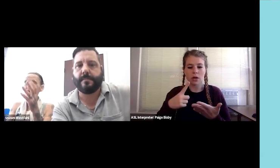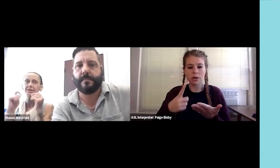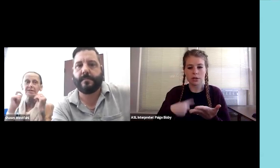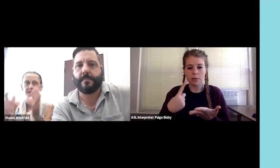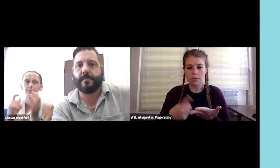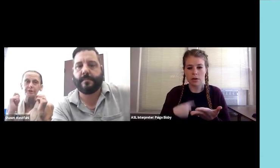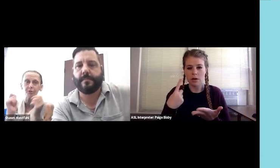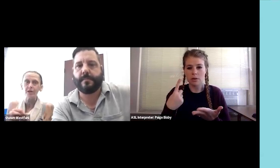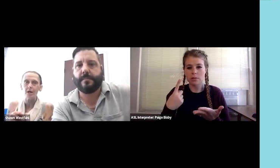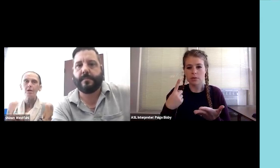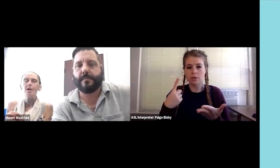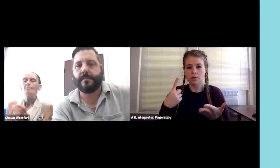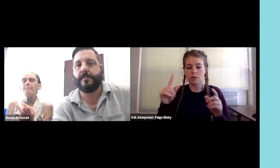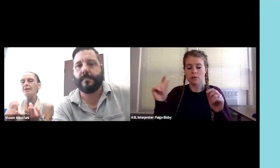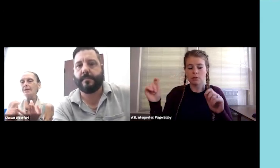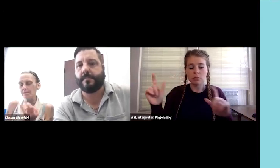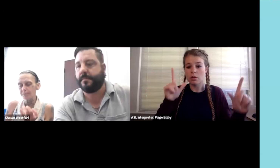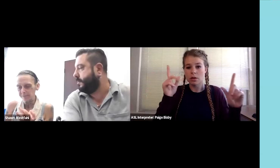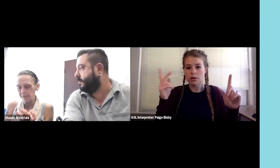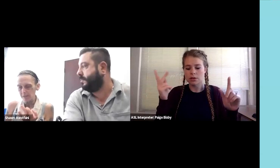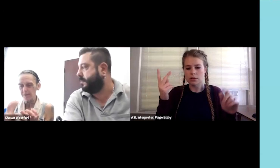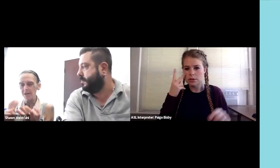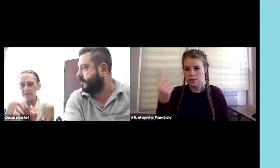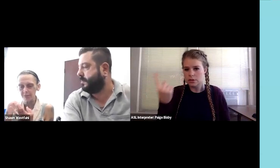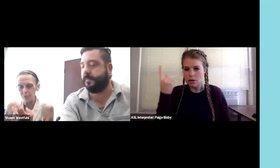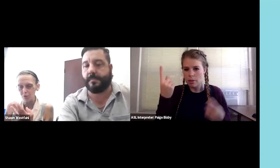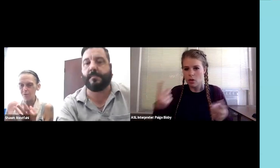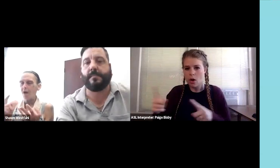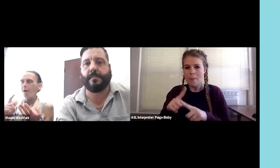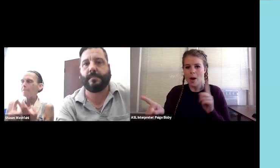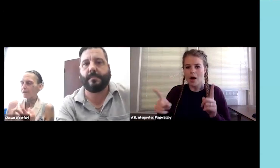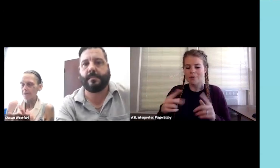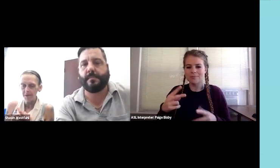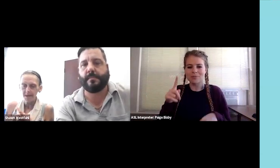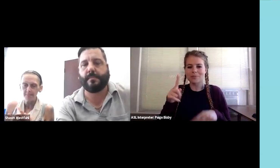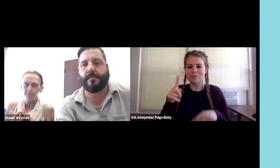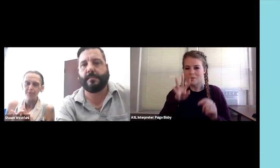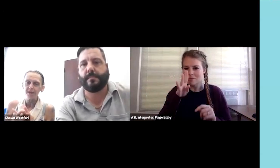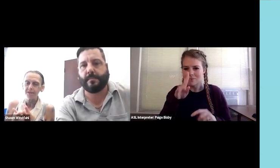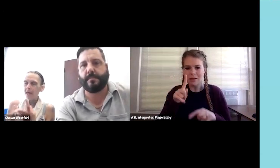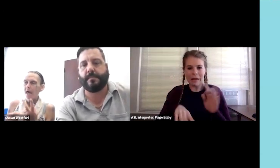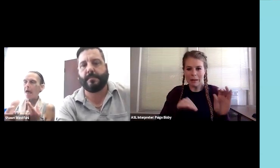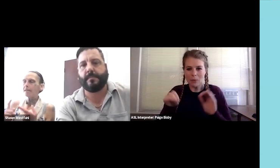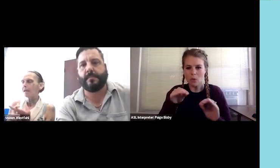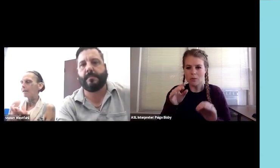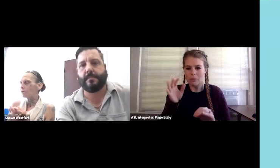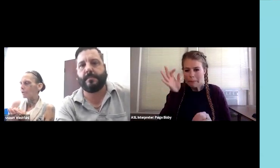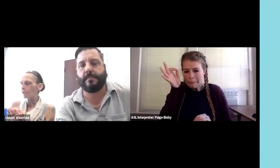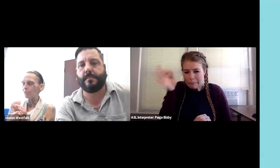of actually seeing what's going on, but being unable to speak, being unable to move, barely being able to breathe, and then they, you know,